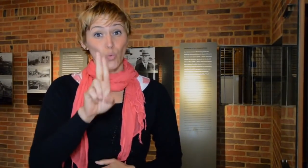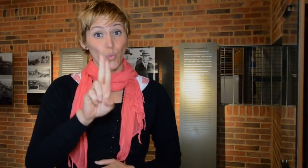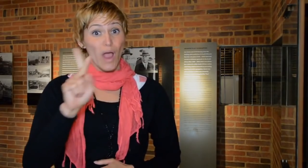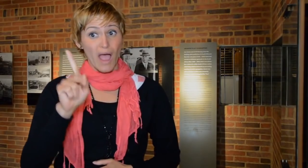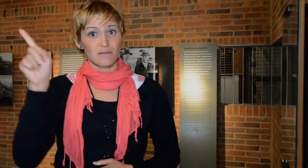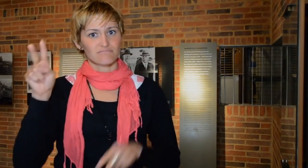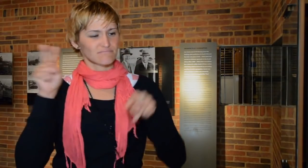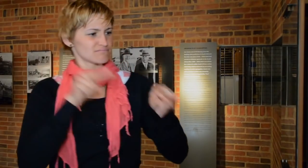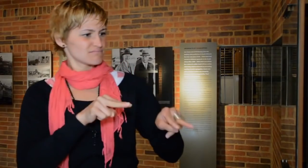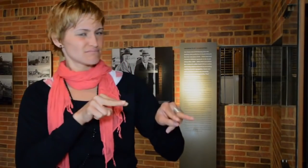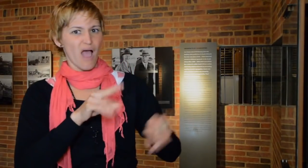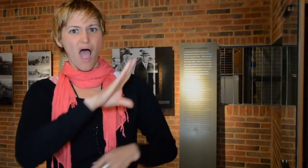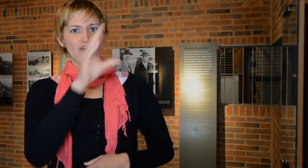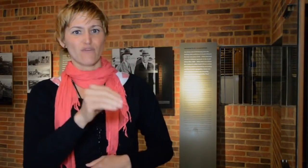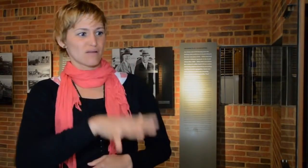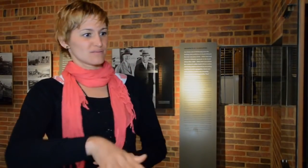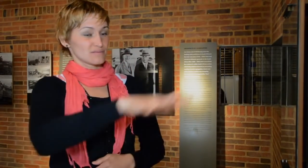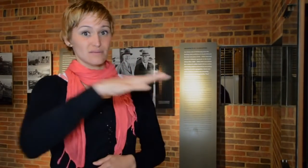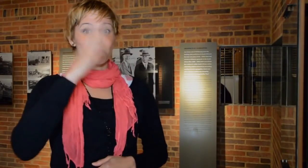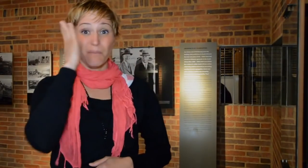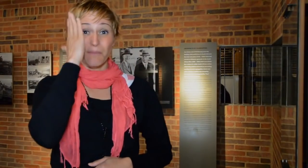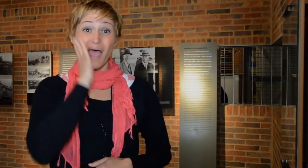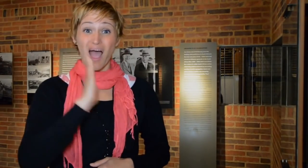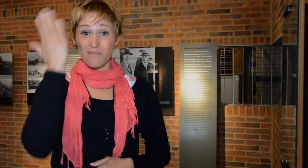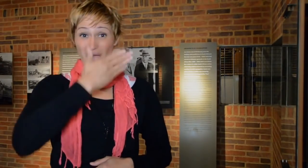The English from the United Kingdom (UK) perceived